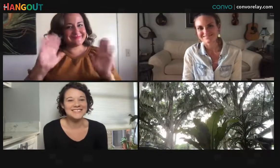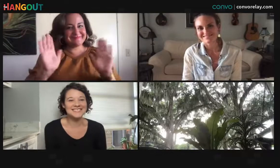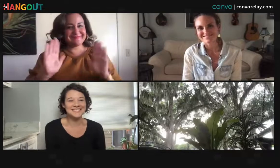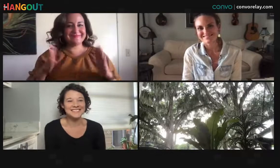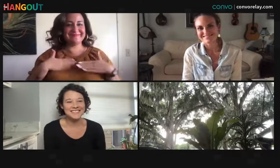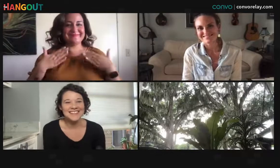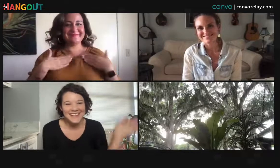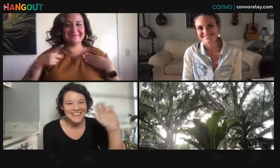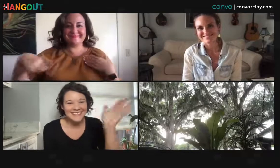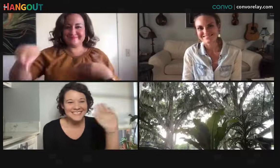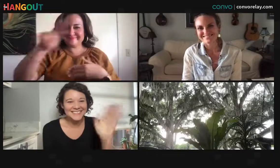hello